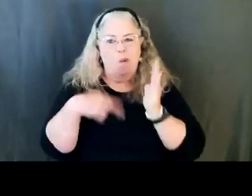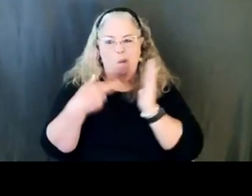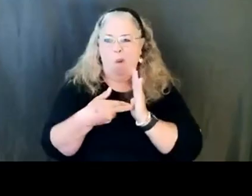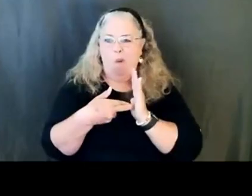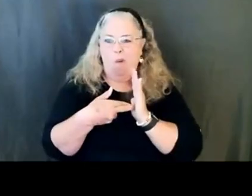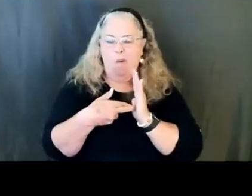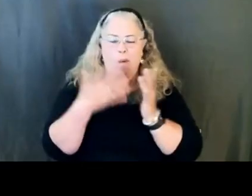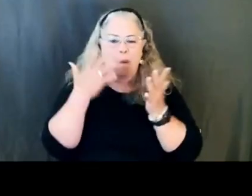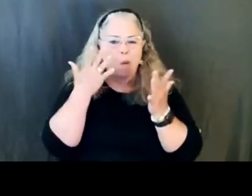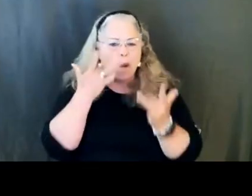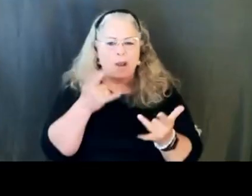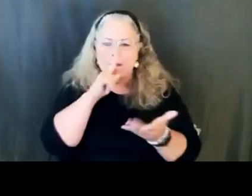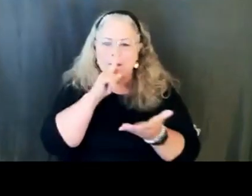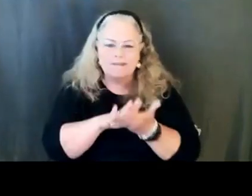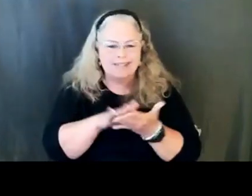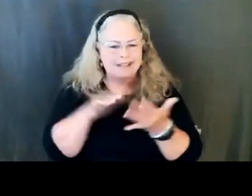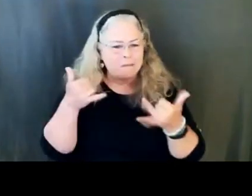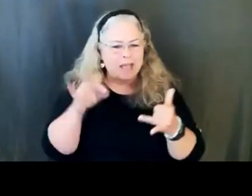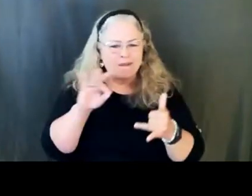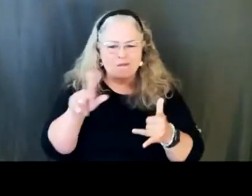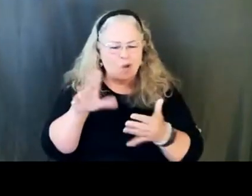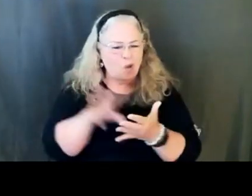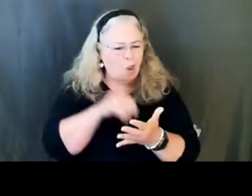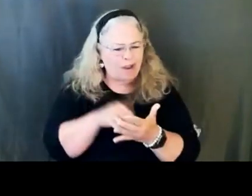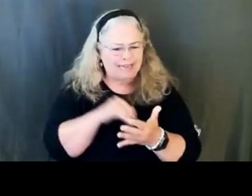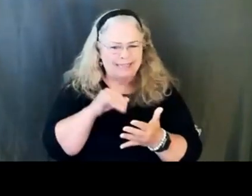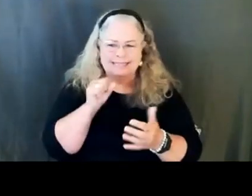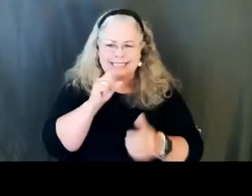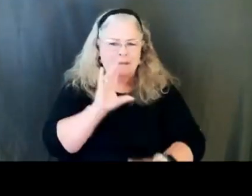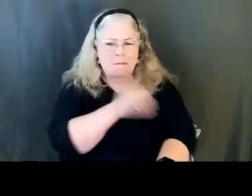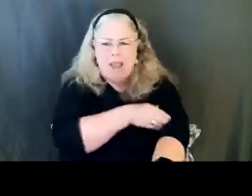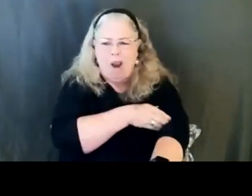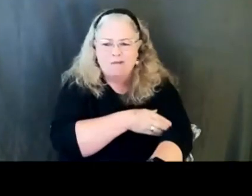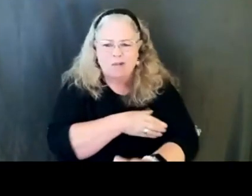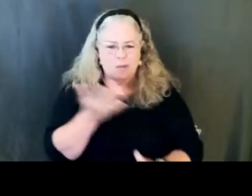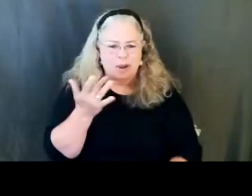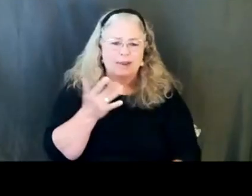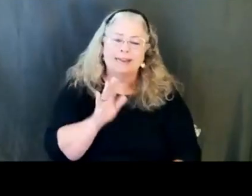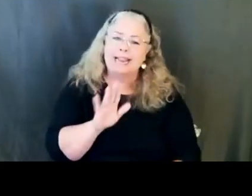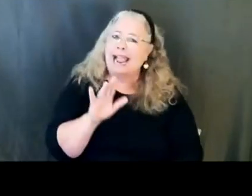why do you believe playful learning is powerful? Julie Montali: Well Lillie how ma how many hours